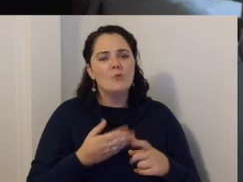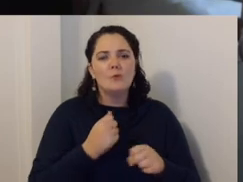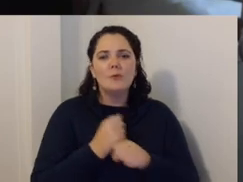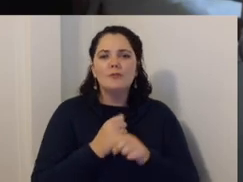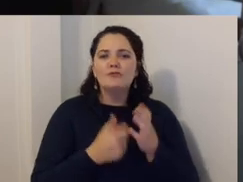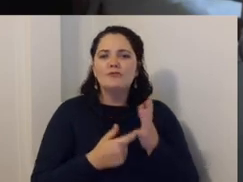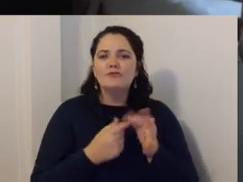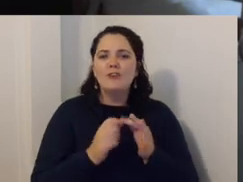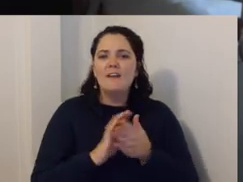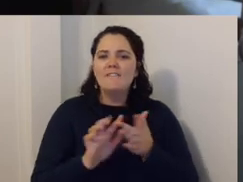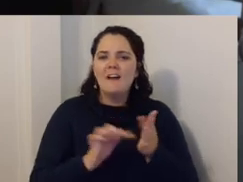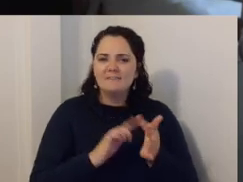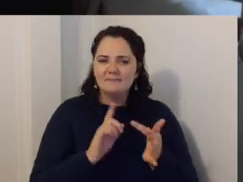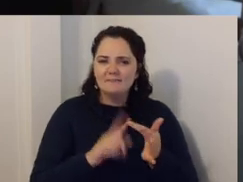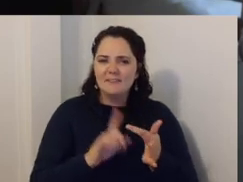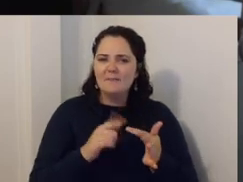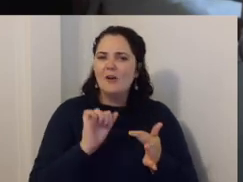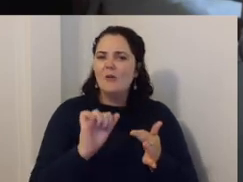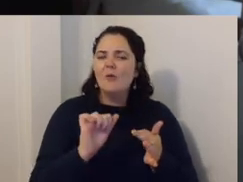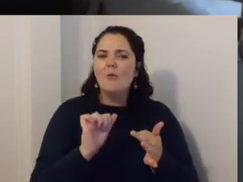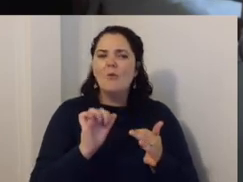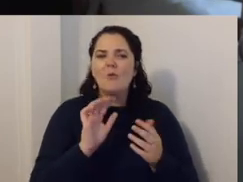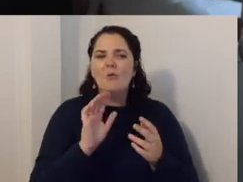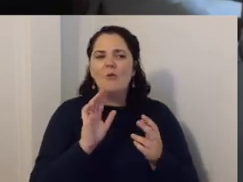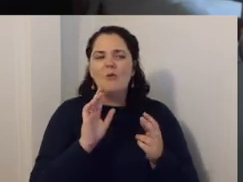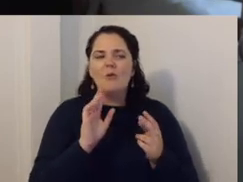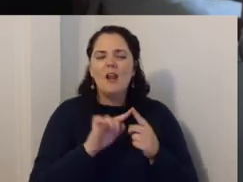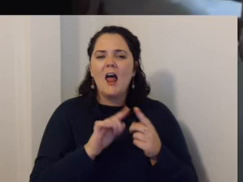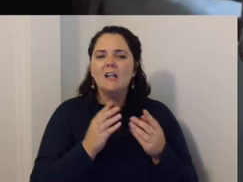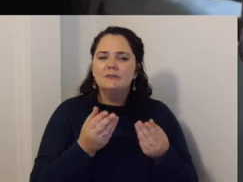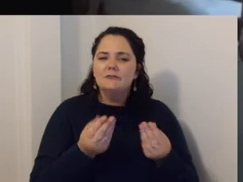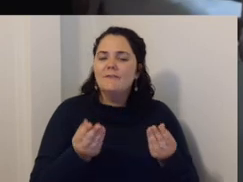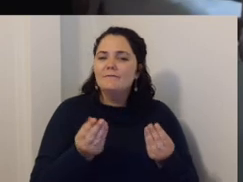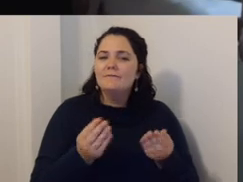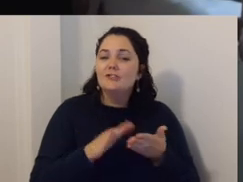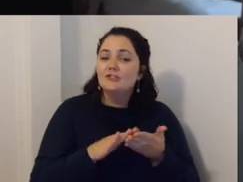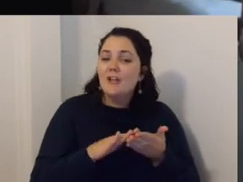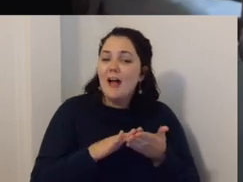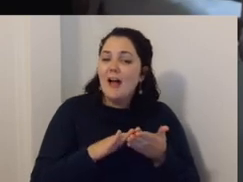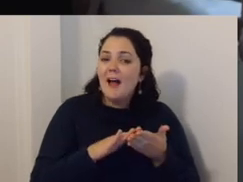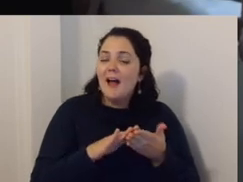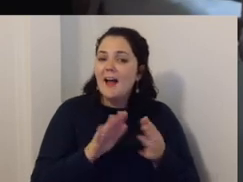who tend to work in a linear manner with a really soft molded shading this is a nice really really